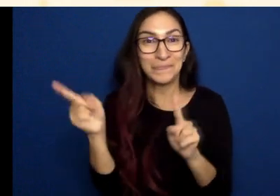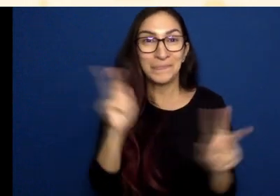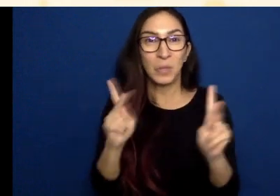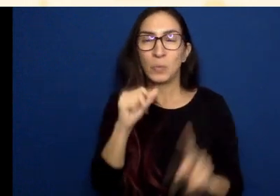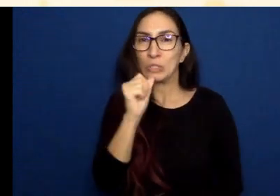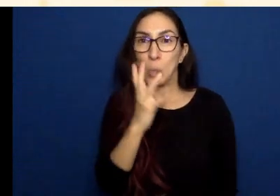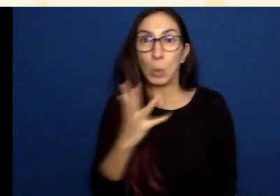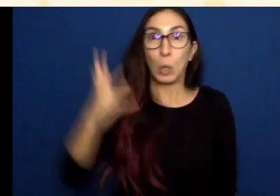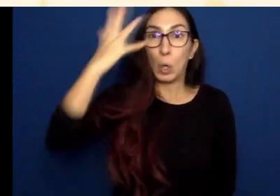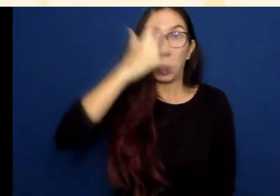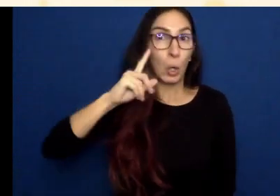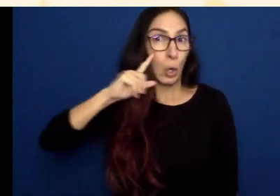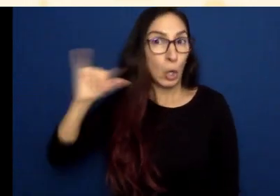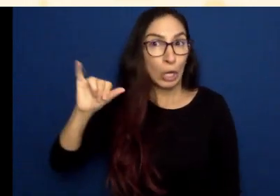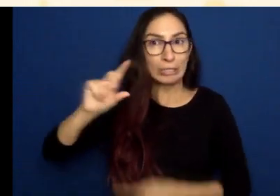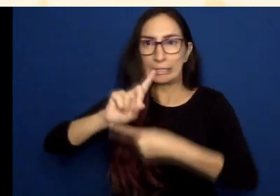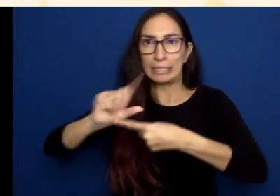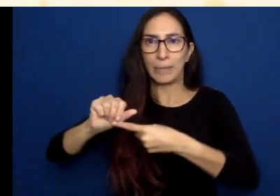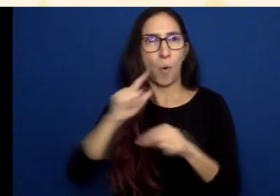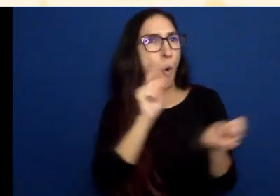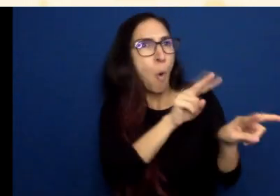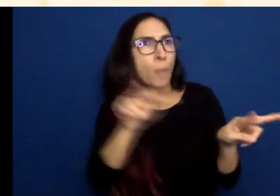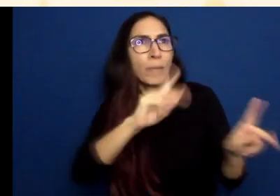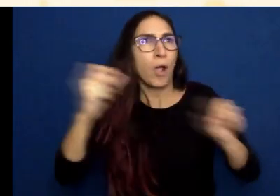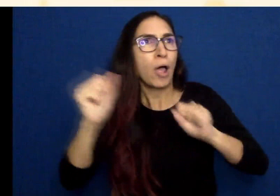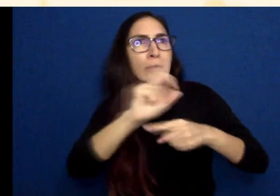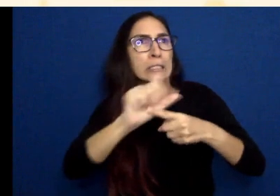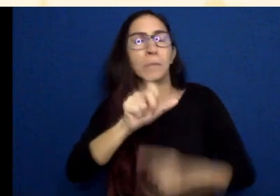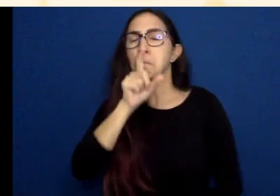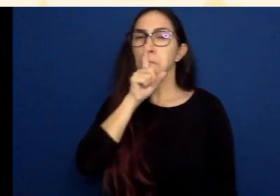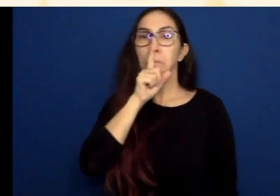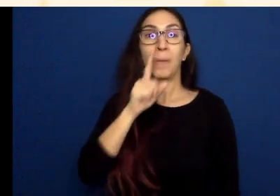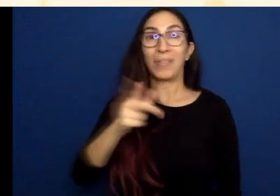This is our team in 2018, which is about five years ago now, so long time ago.